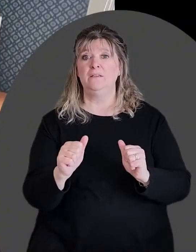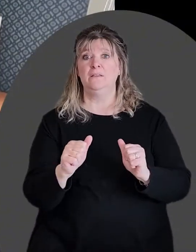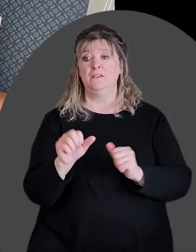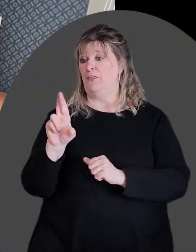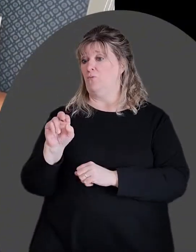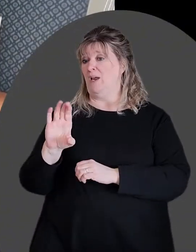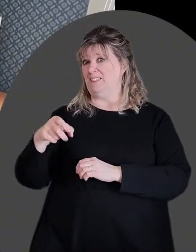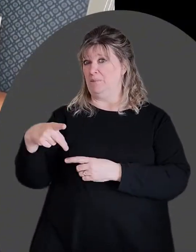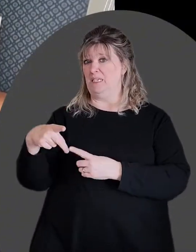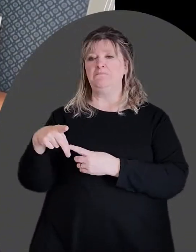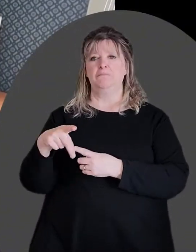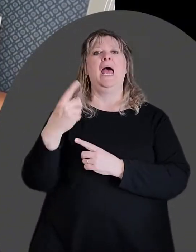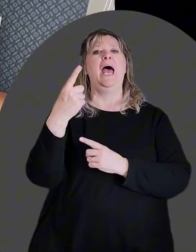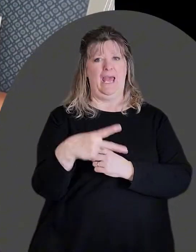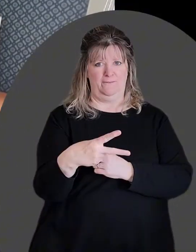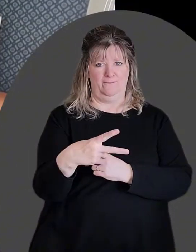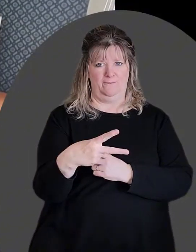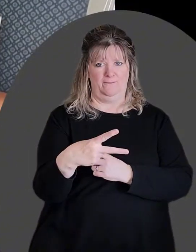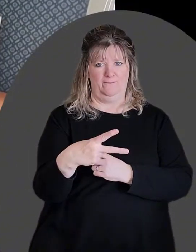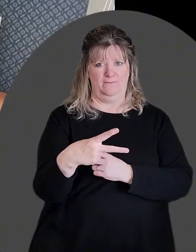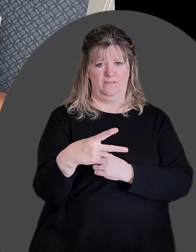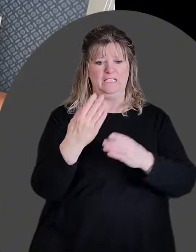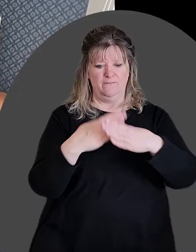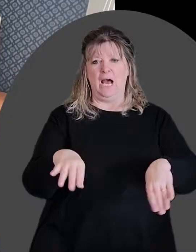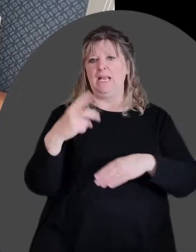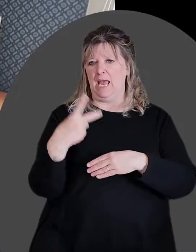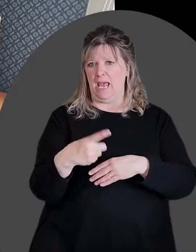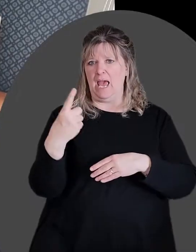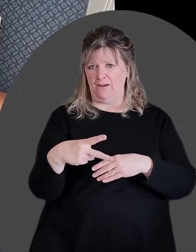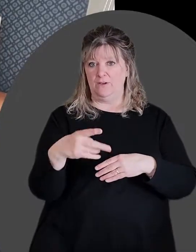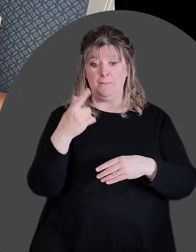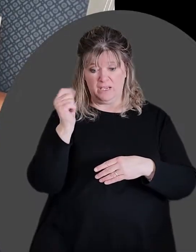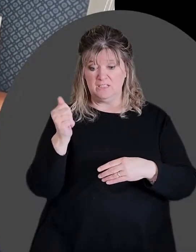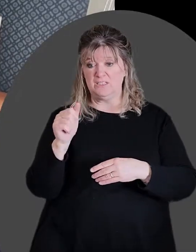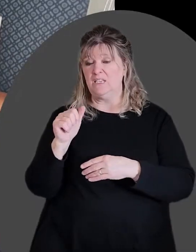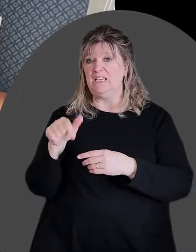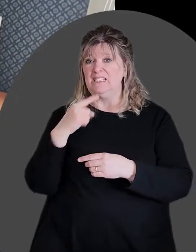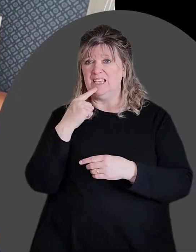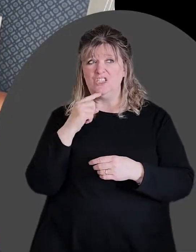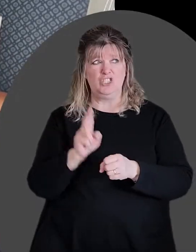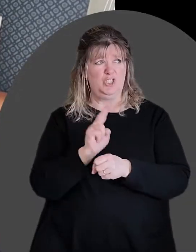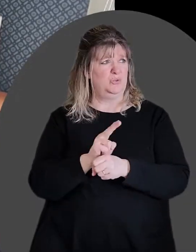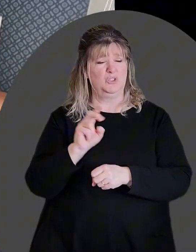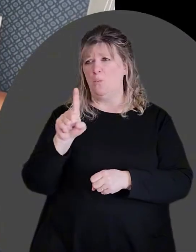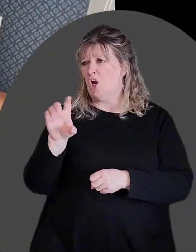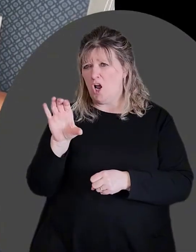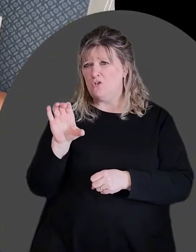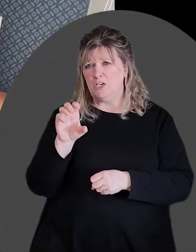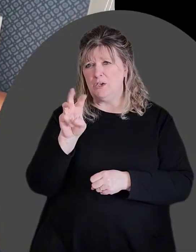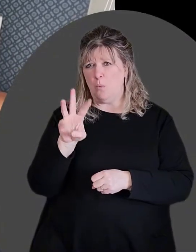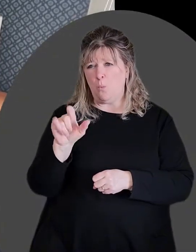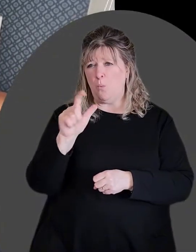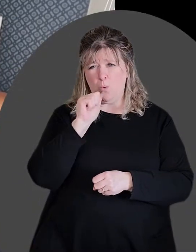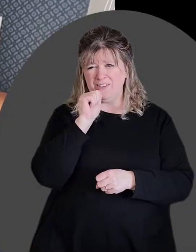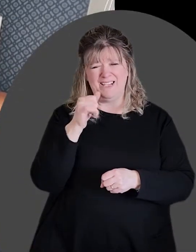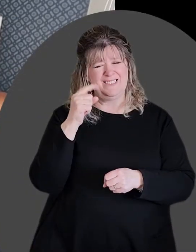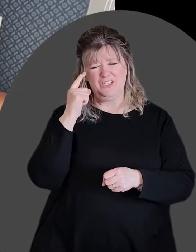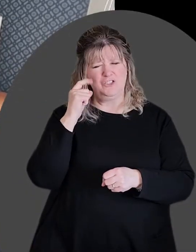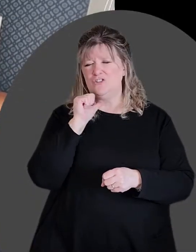because my recipe says to use 100 walnuts and I don't think I'm gonna fit a hundred walnuts into this glass jar